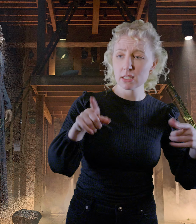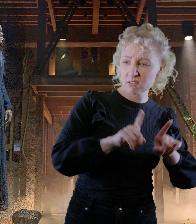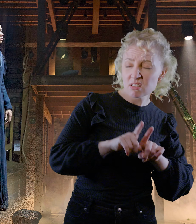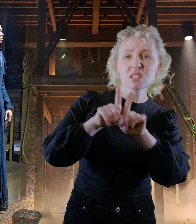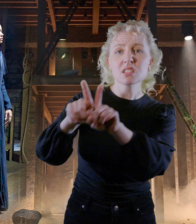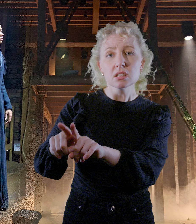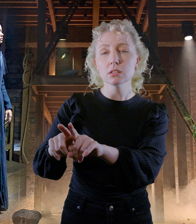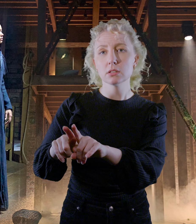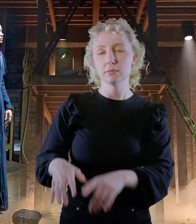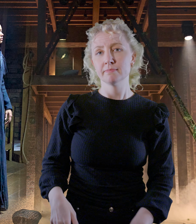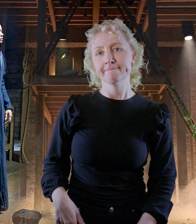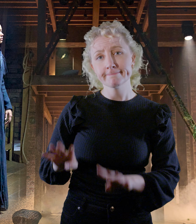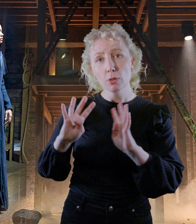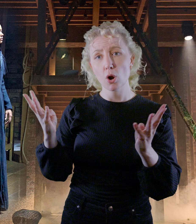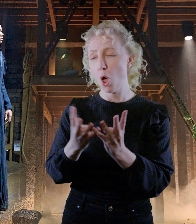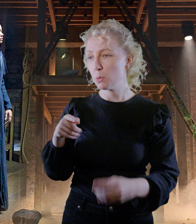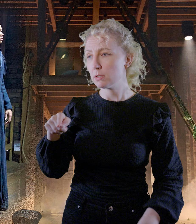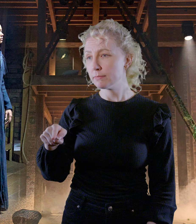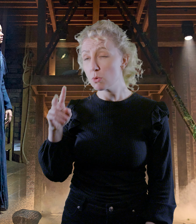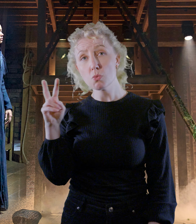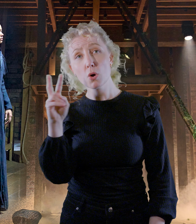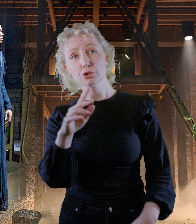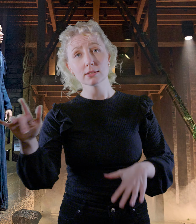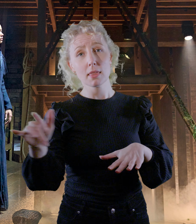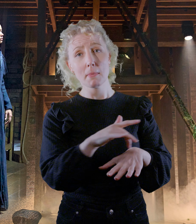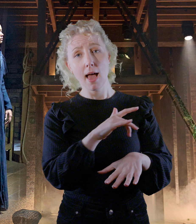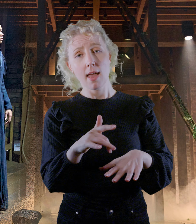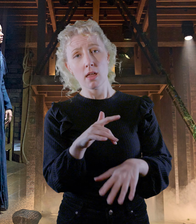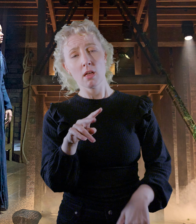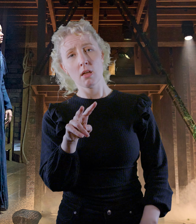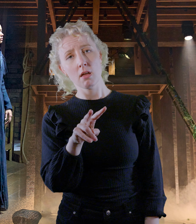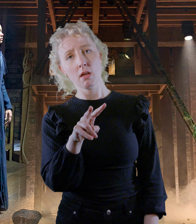Agnes goes to the Globe and watches Hamlet from the audience.